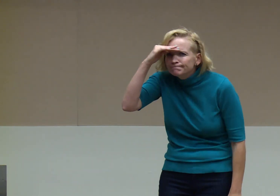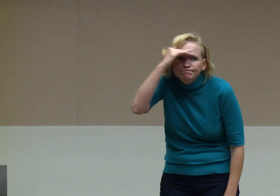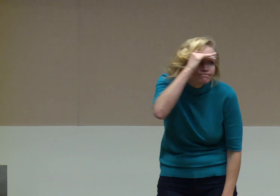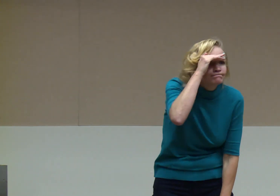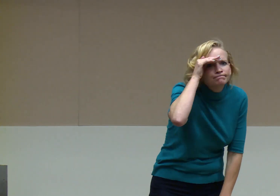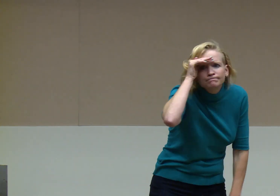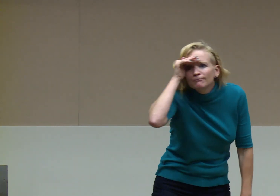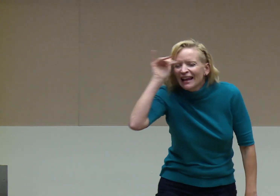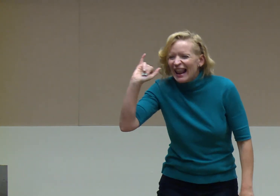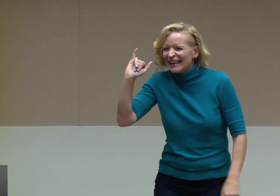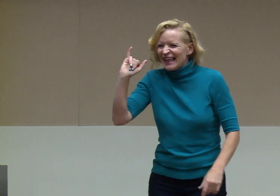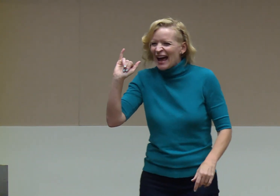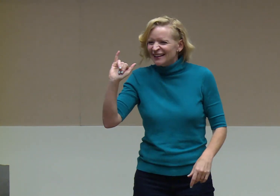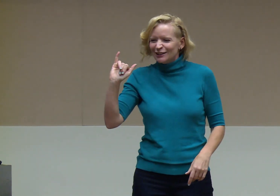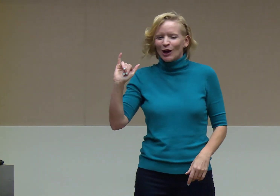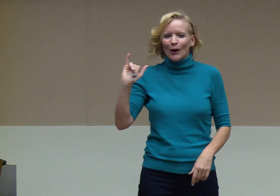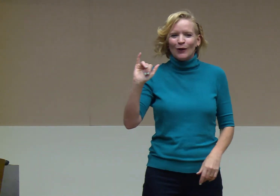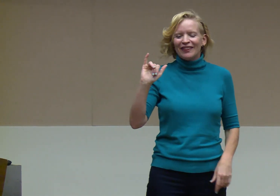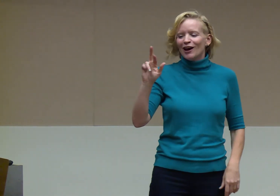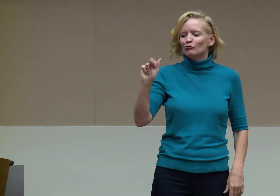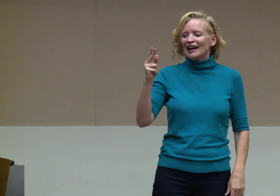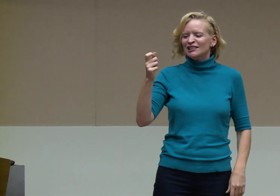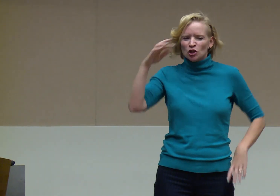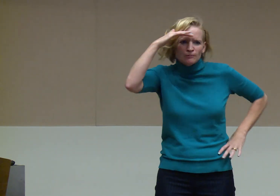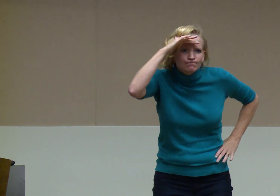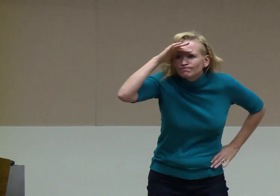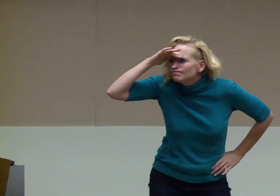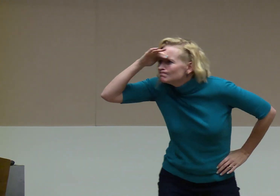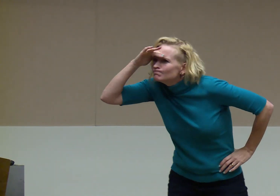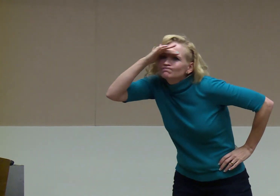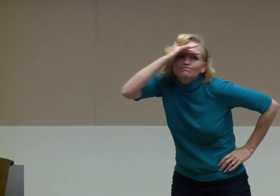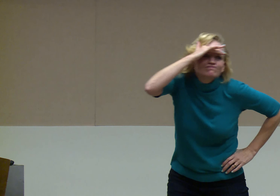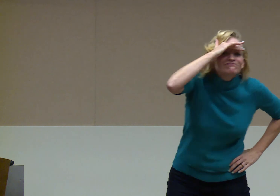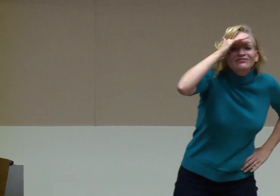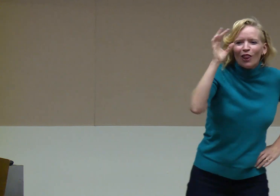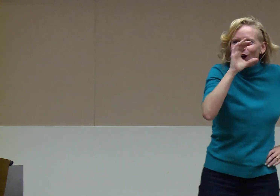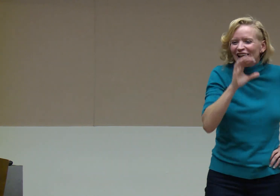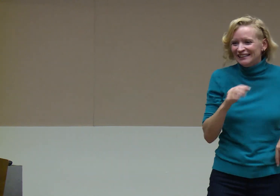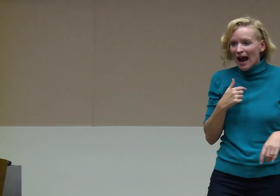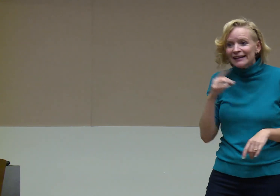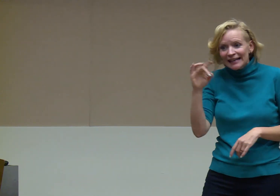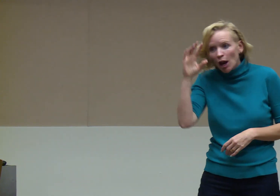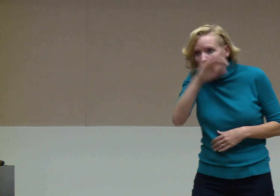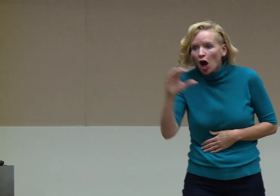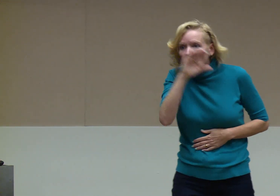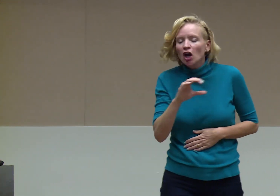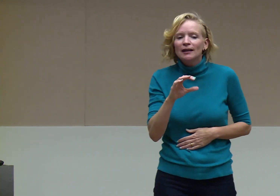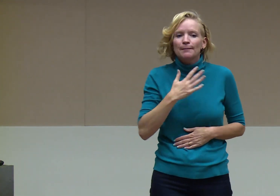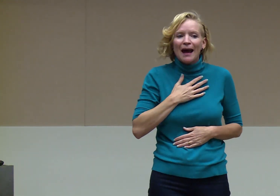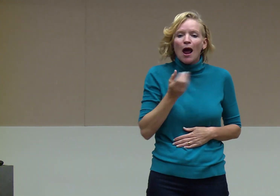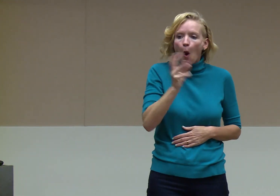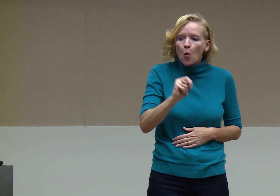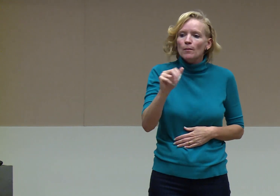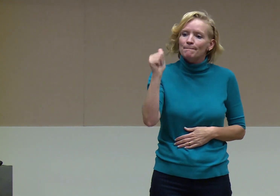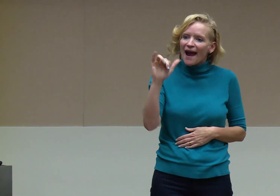I do have to credit myself, actually, because how I found them, really, like the ranger that I wanted to be,